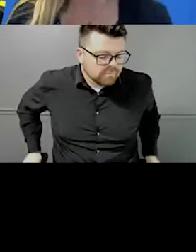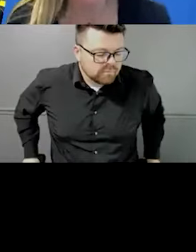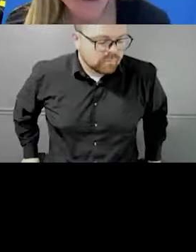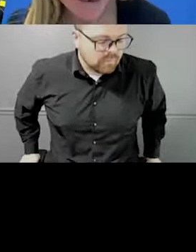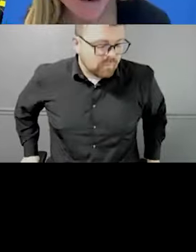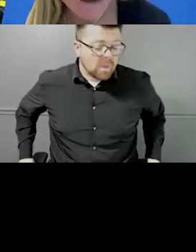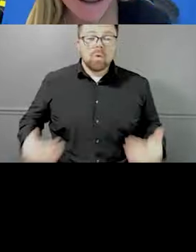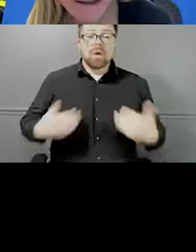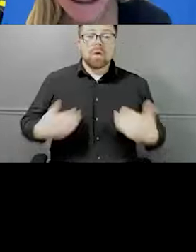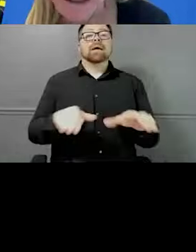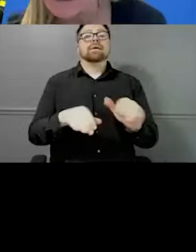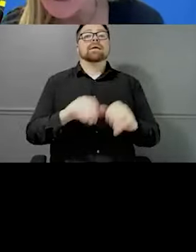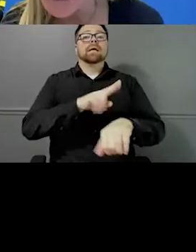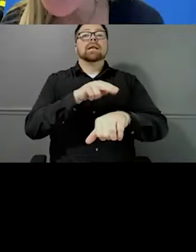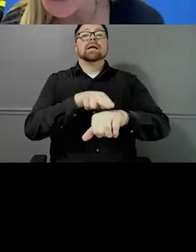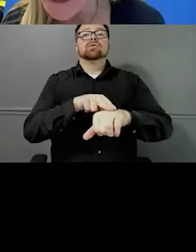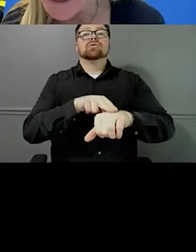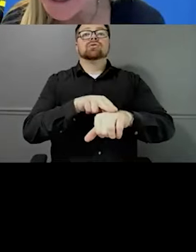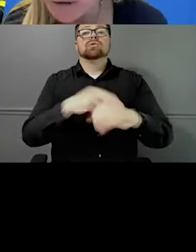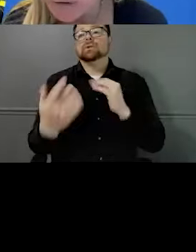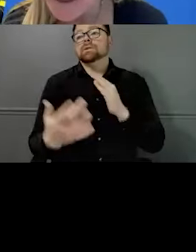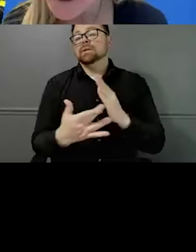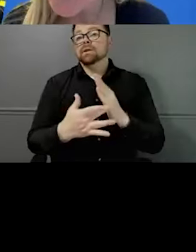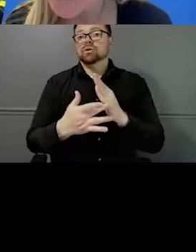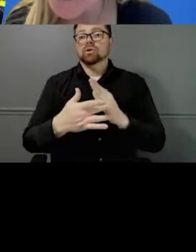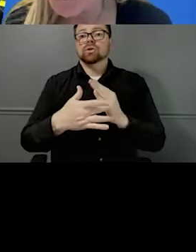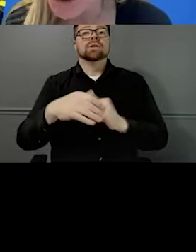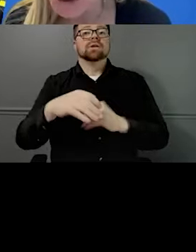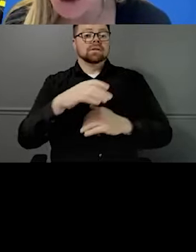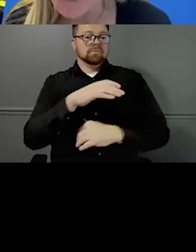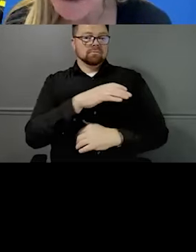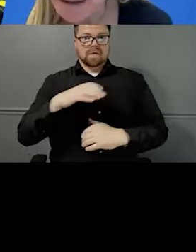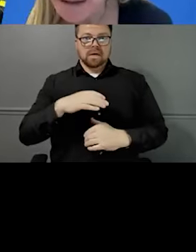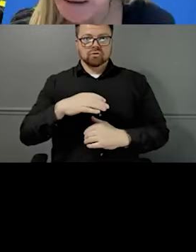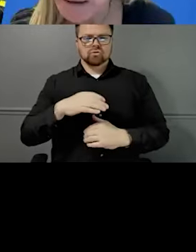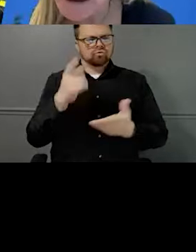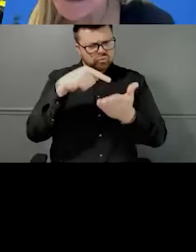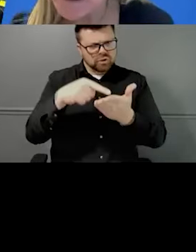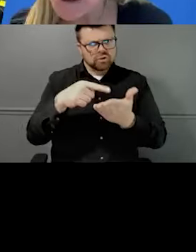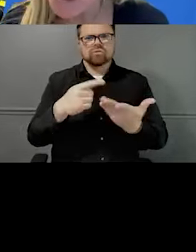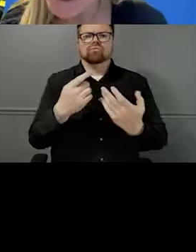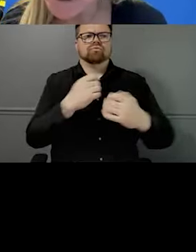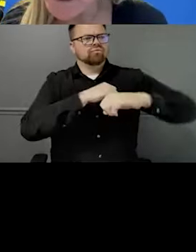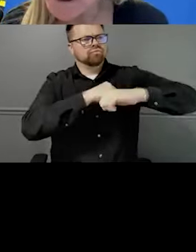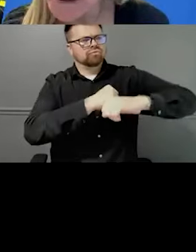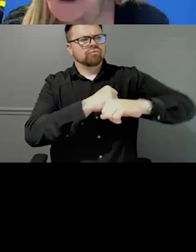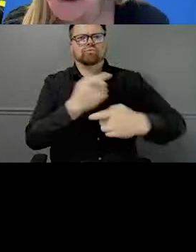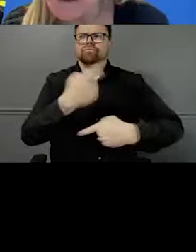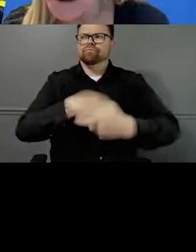the National Science and Technology Council, the Research Security Subcommittee, when it implemented